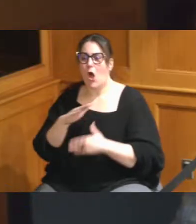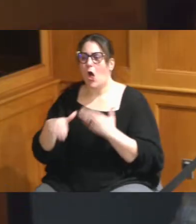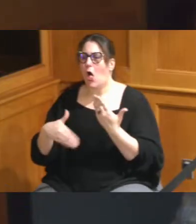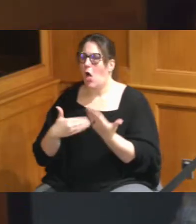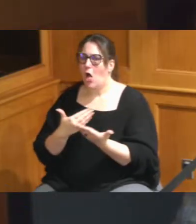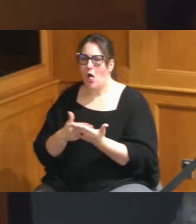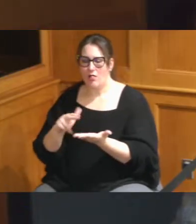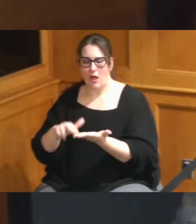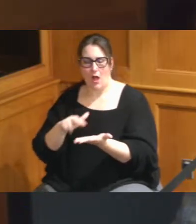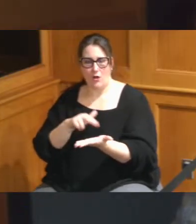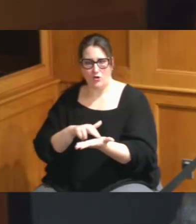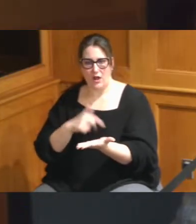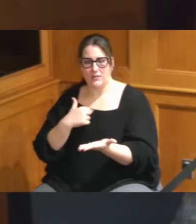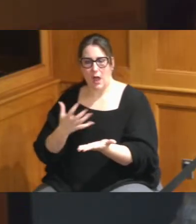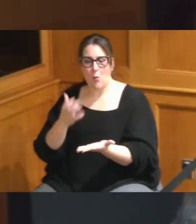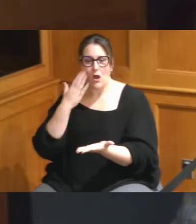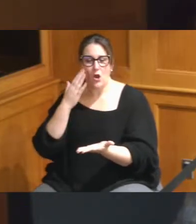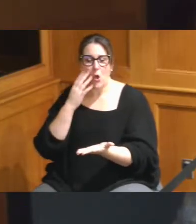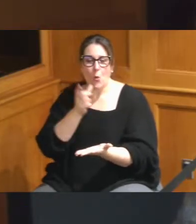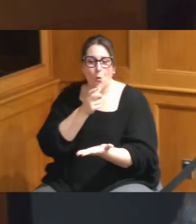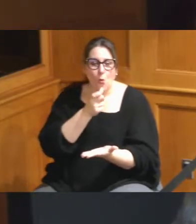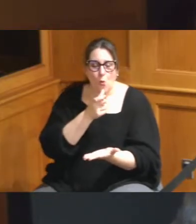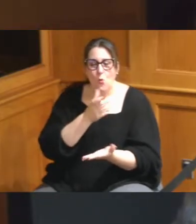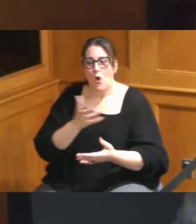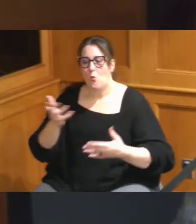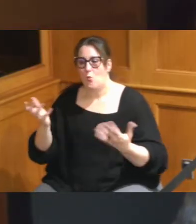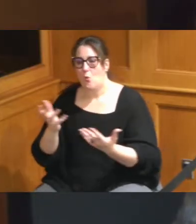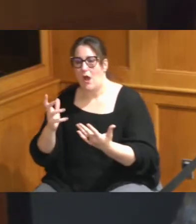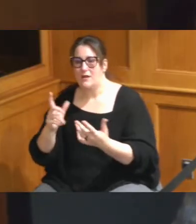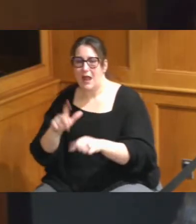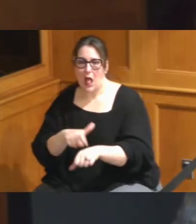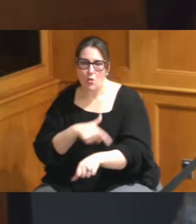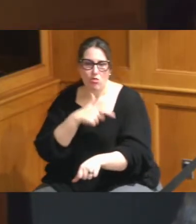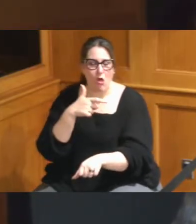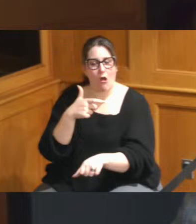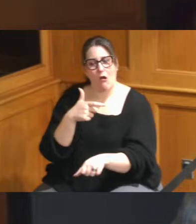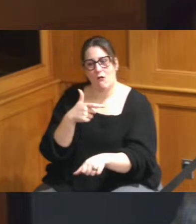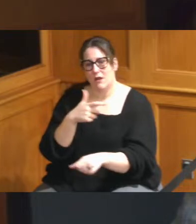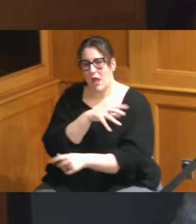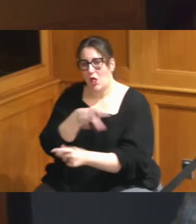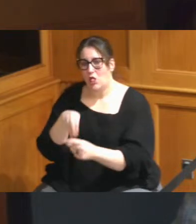the banks. I want to know where they are who they are how long they are including parking contracts